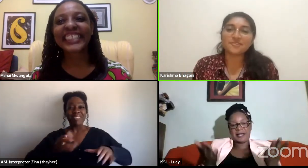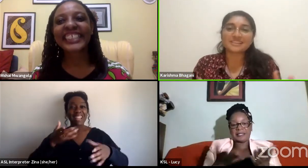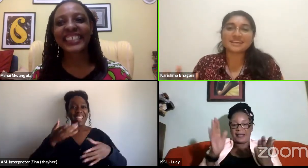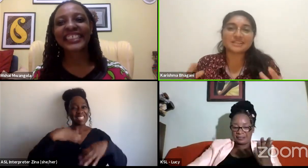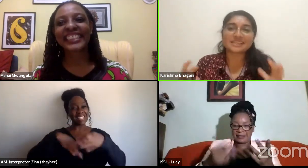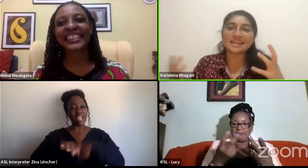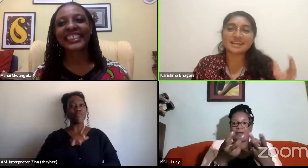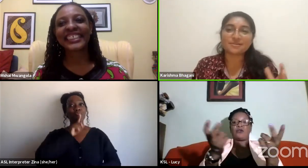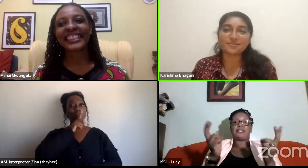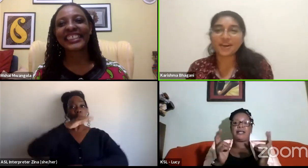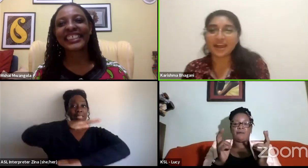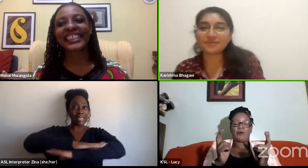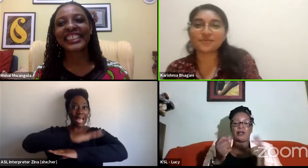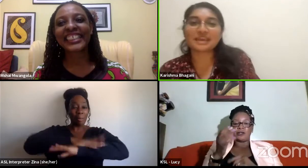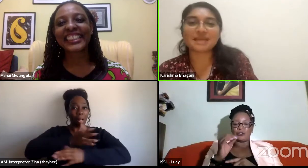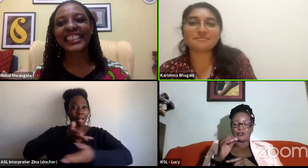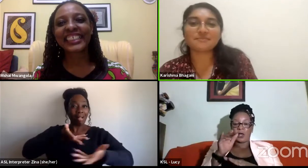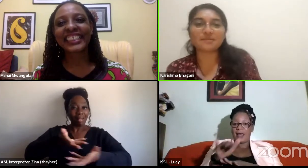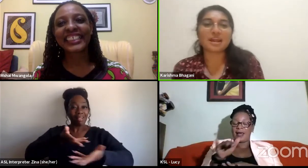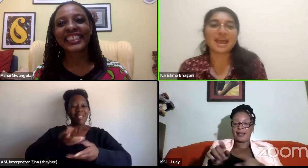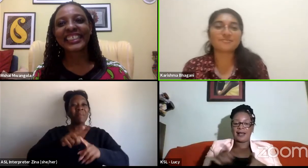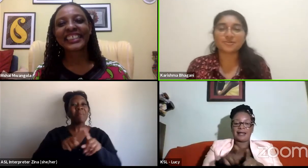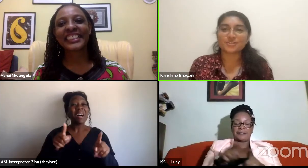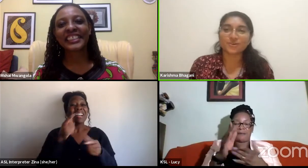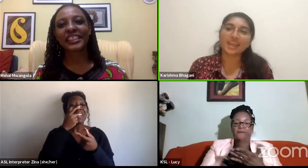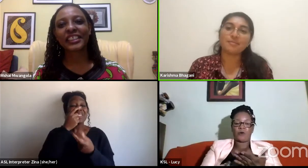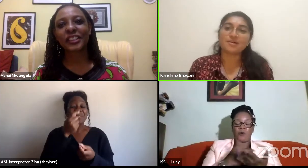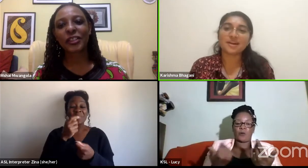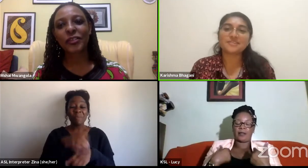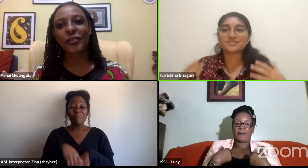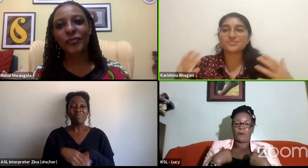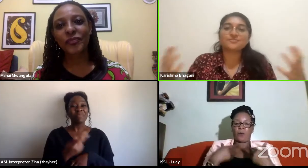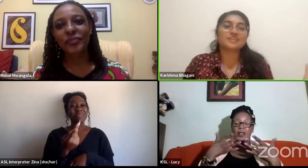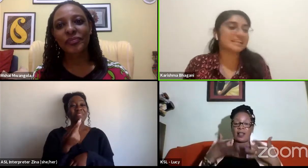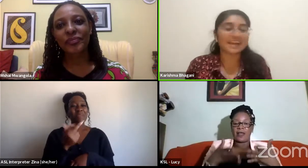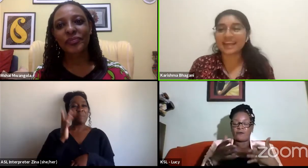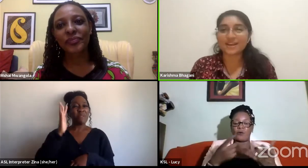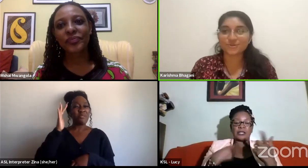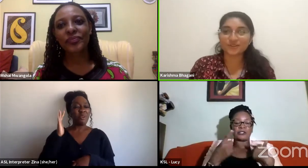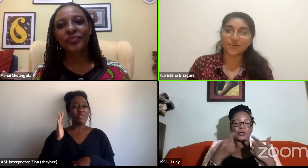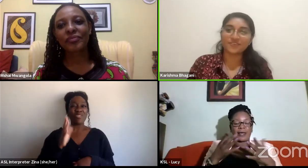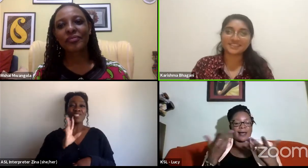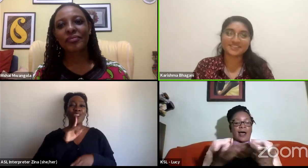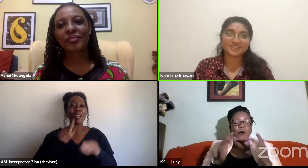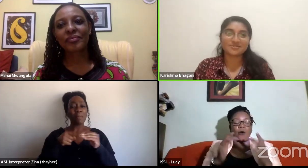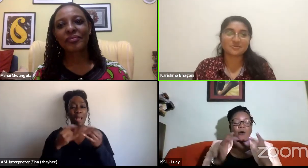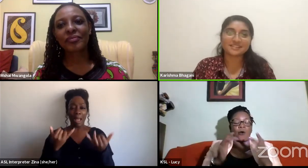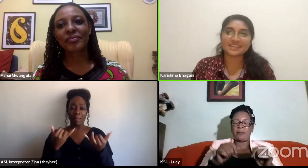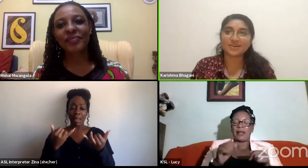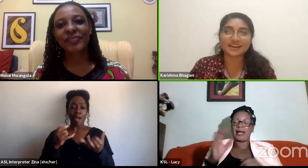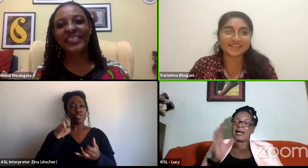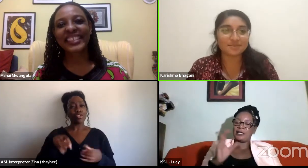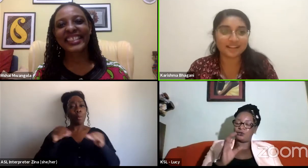folks, just earlier, before we came on live, we were just talking about how this should be a casual conversation where we're sitting on a table,